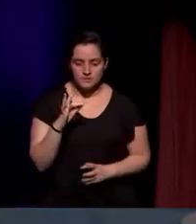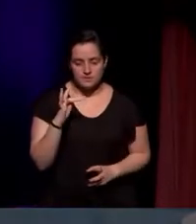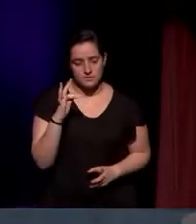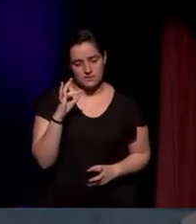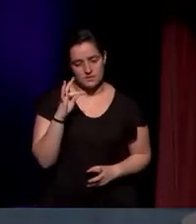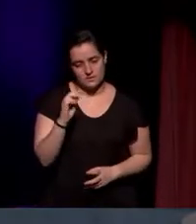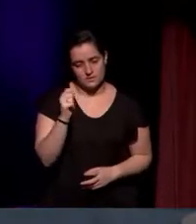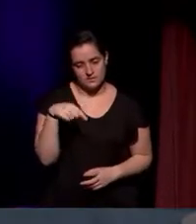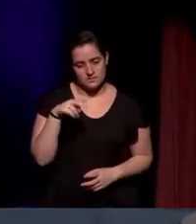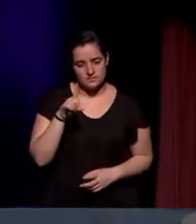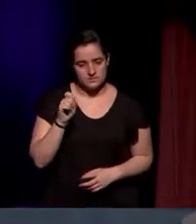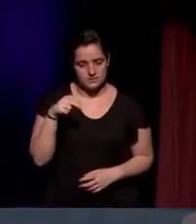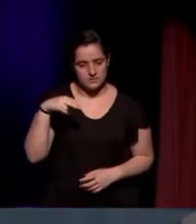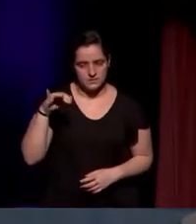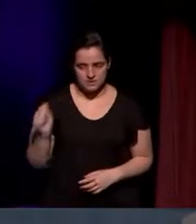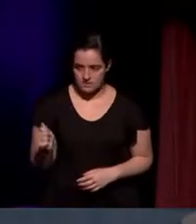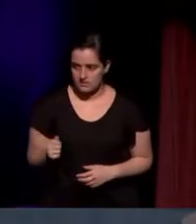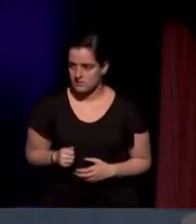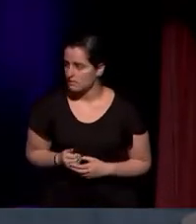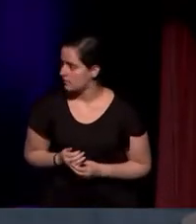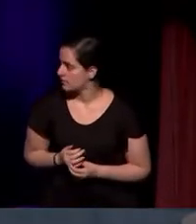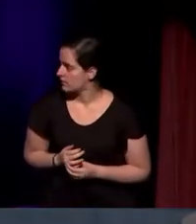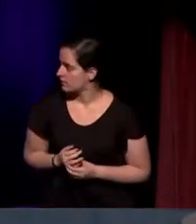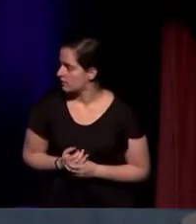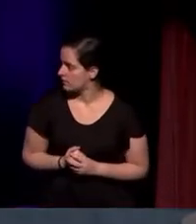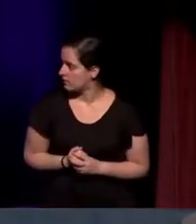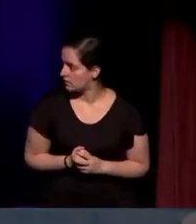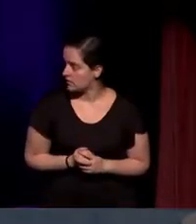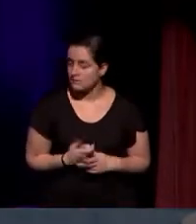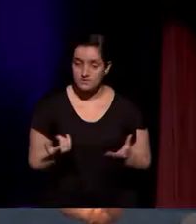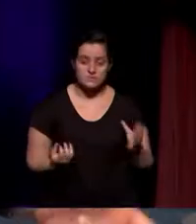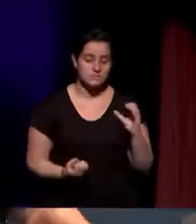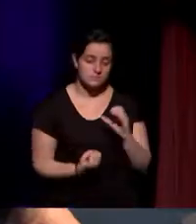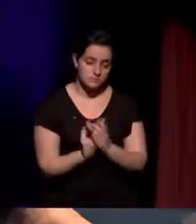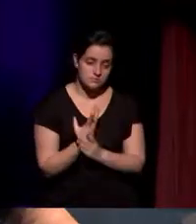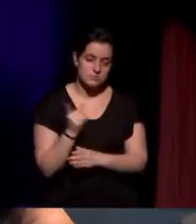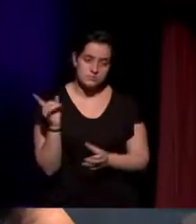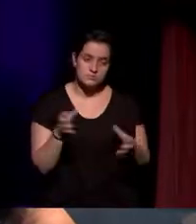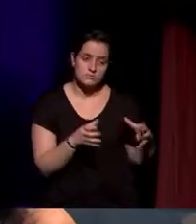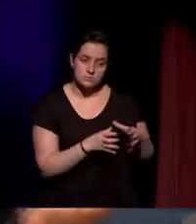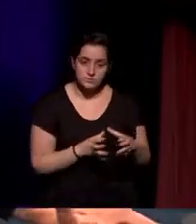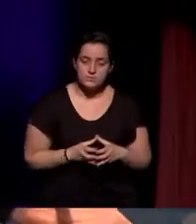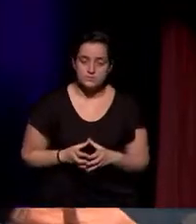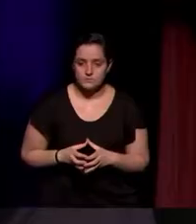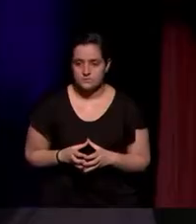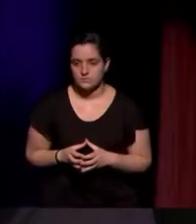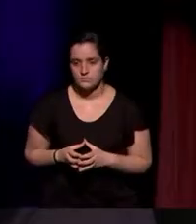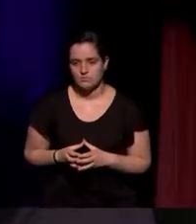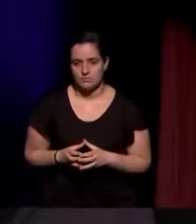Tanzania, Tanzania, I do not know how it is said here, and arises from these groups, of three groups,